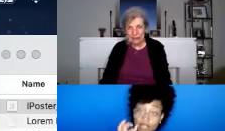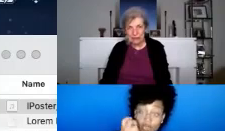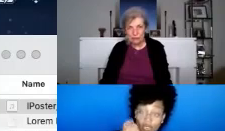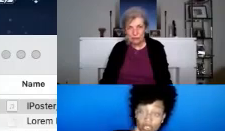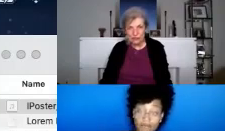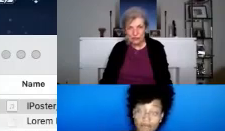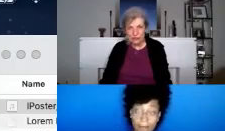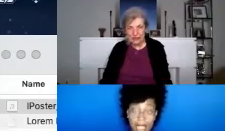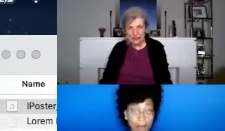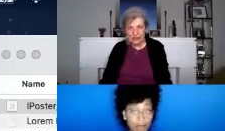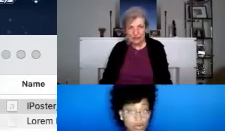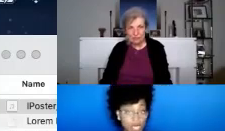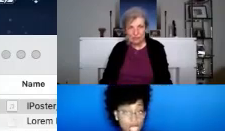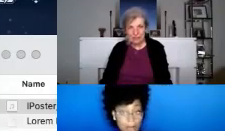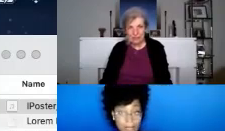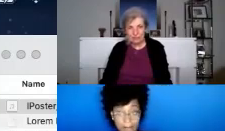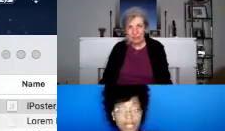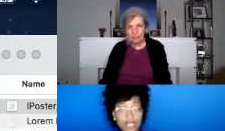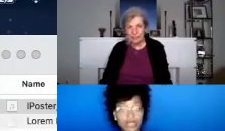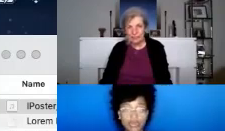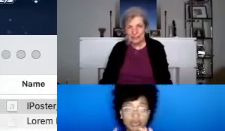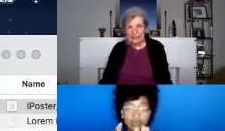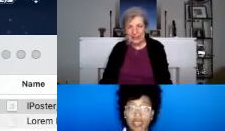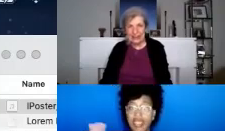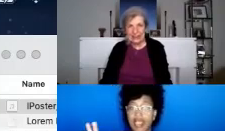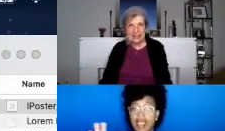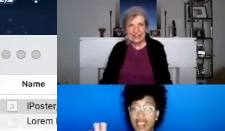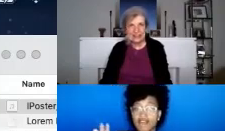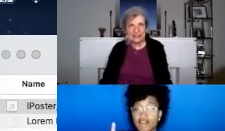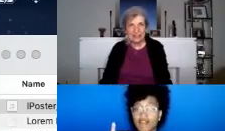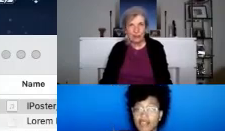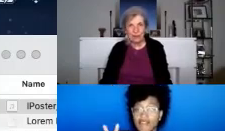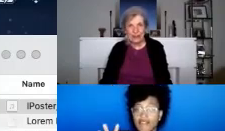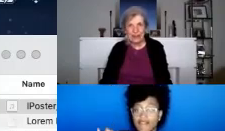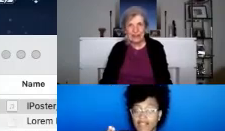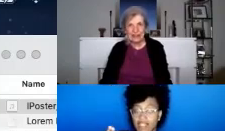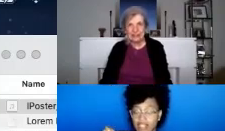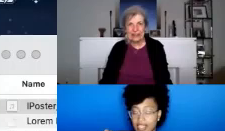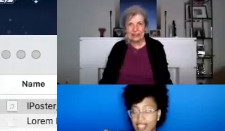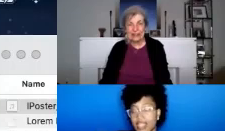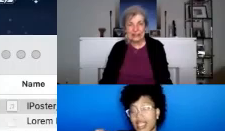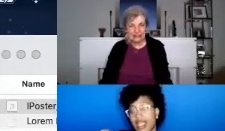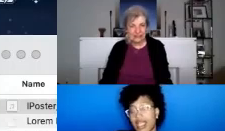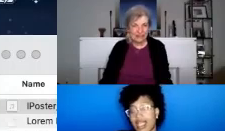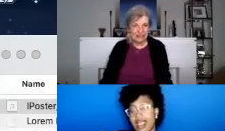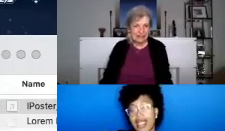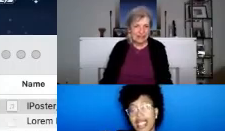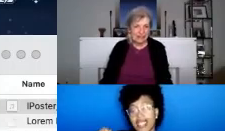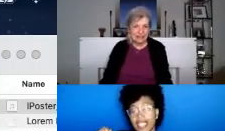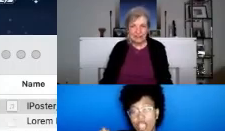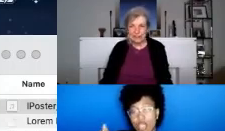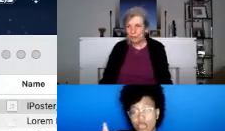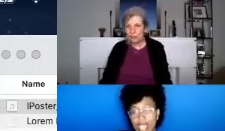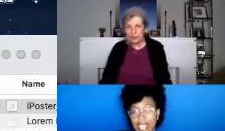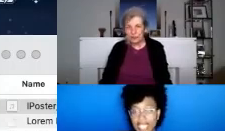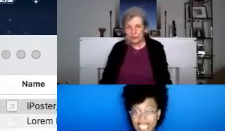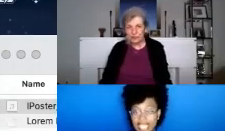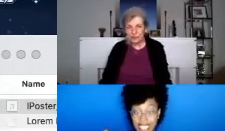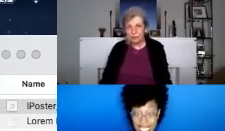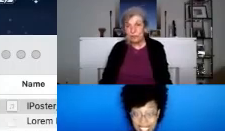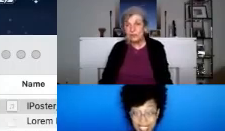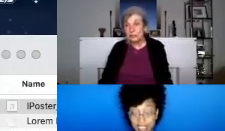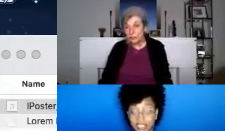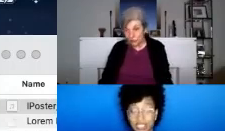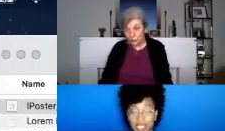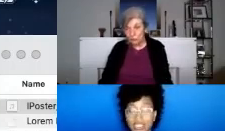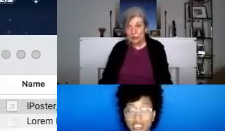be reached at FLEVINE@AERA.NET. 07:46:27 it really is a pleasure to be able